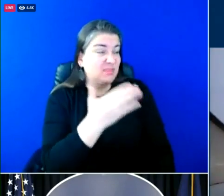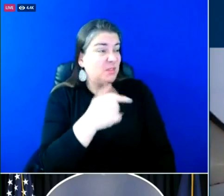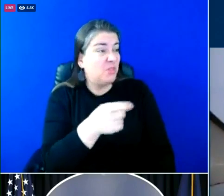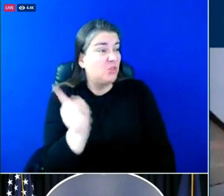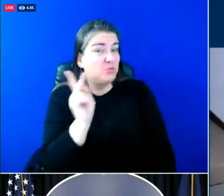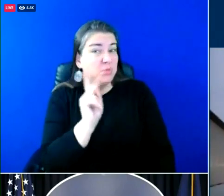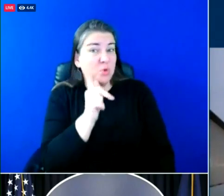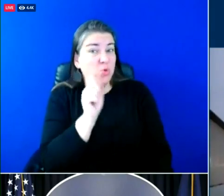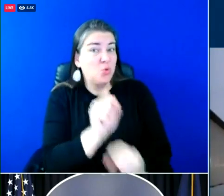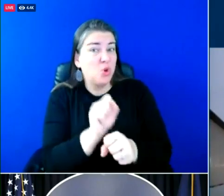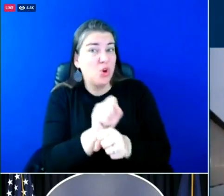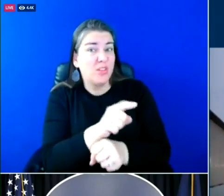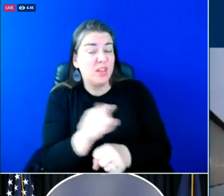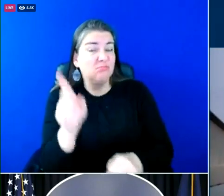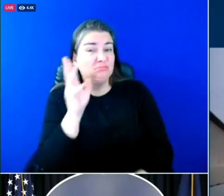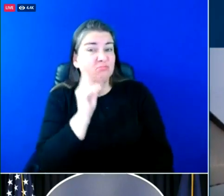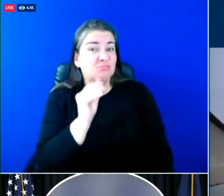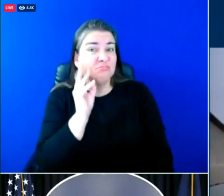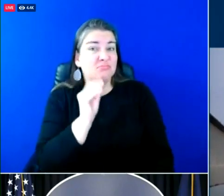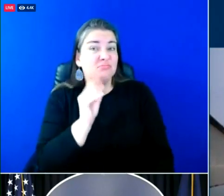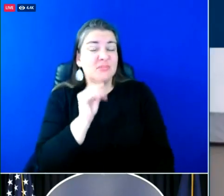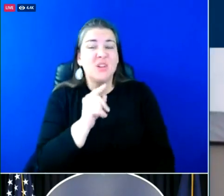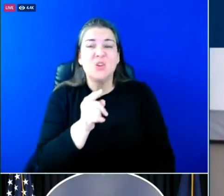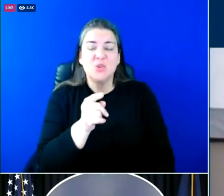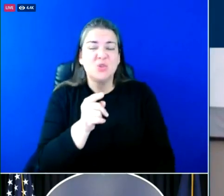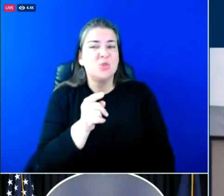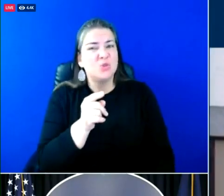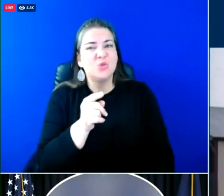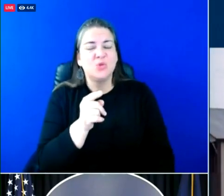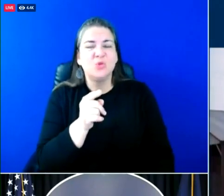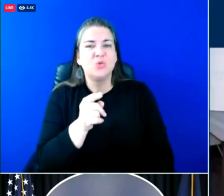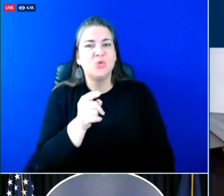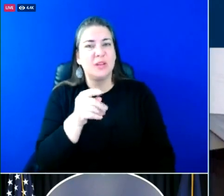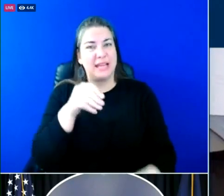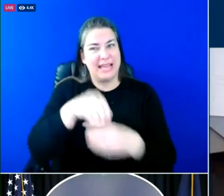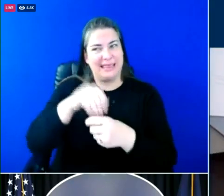experienced in the maintenance facilities, they've experienced